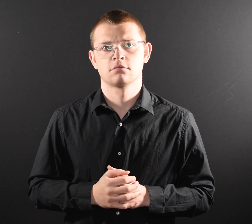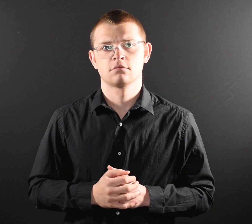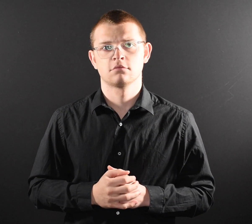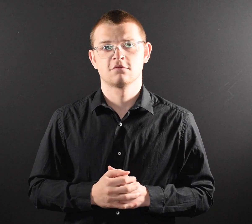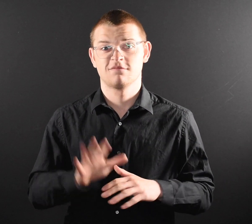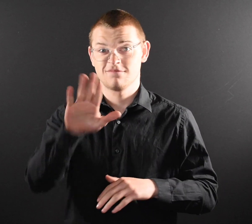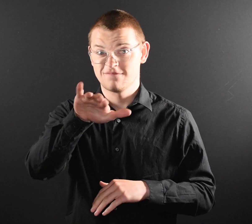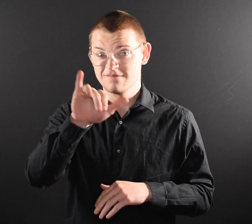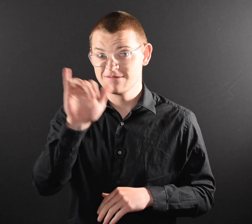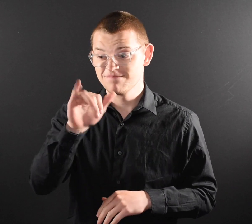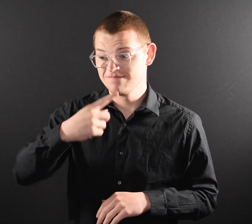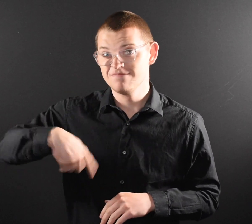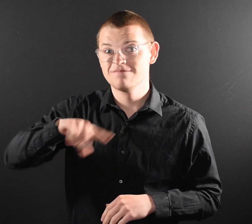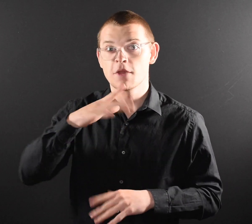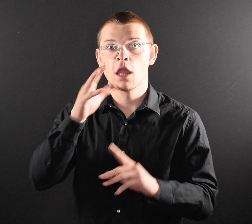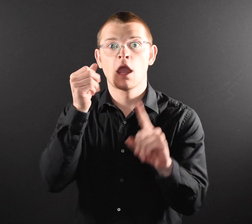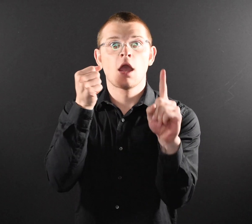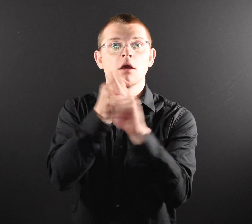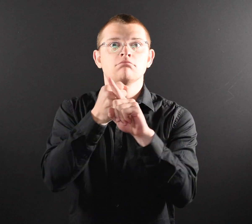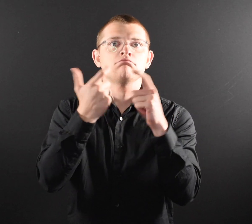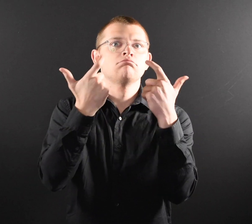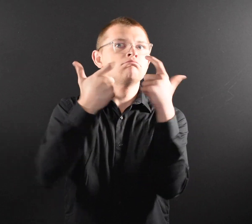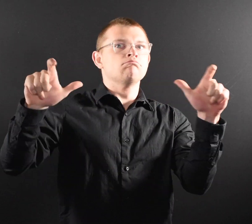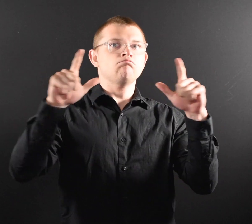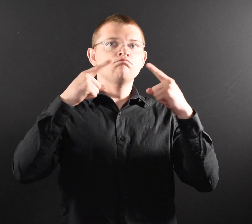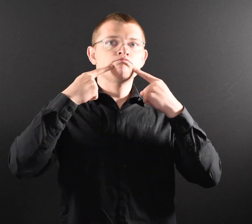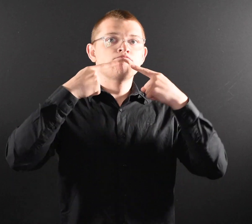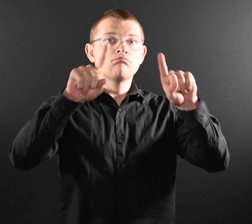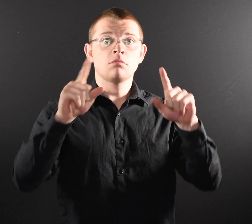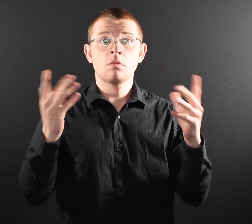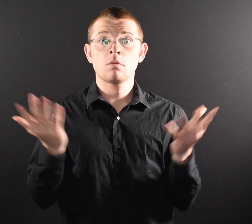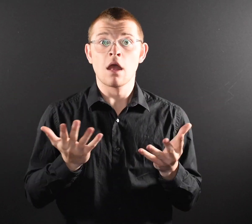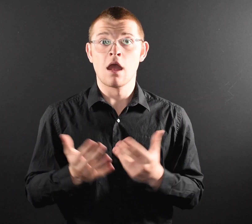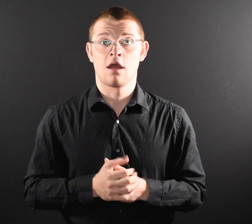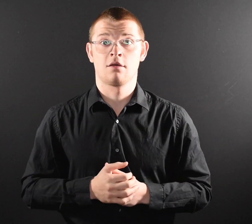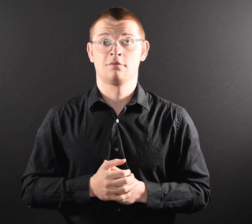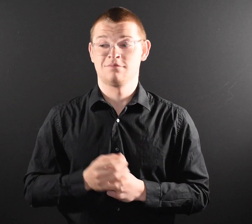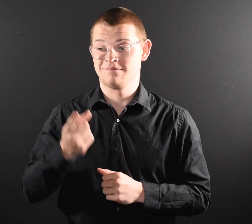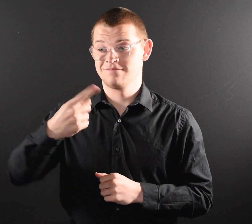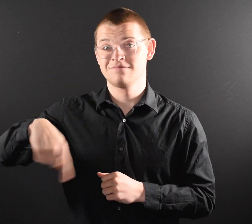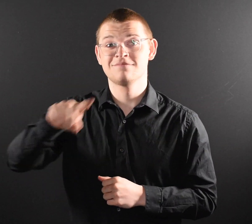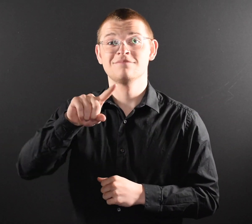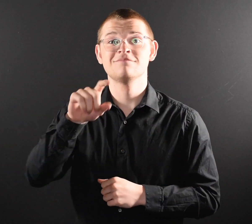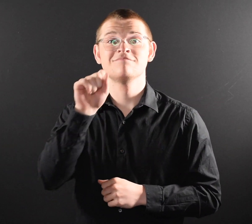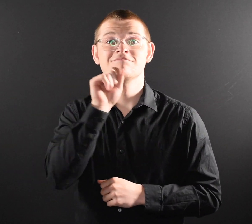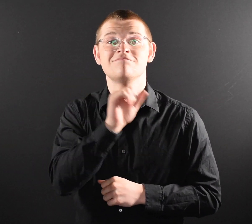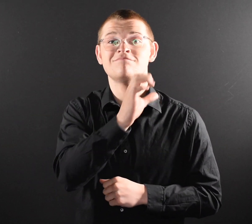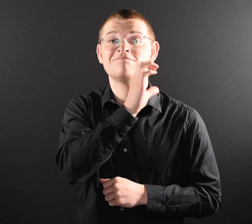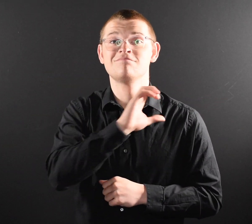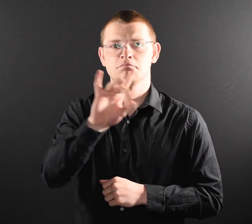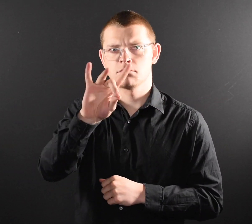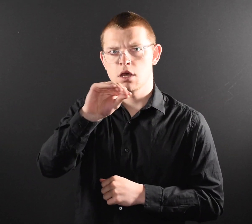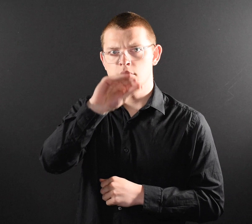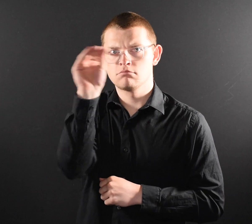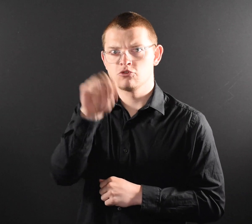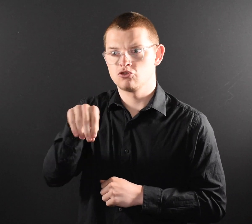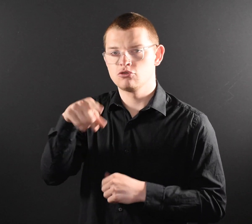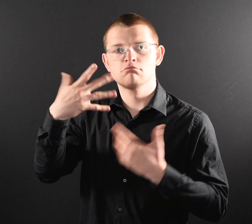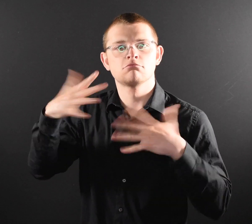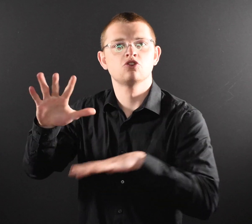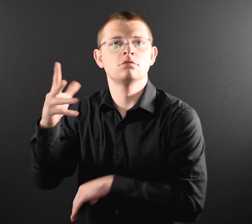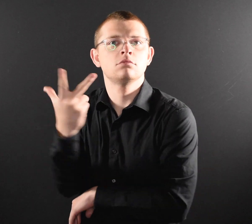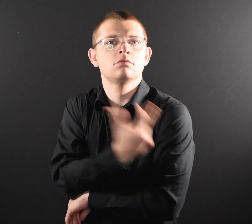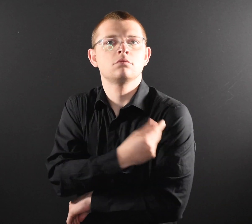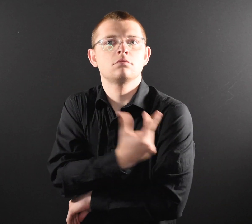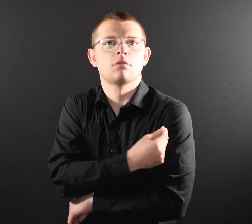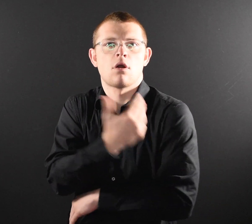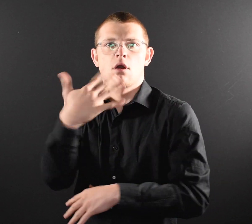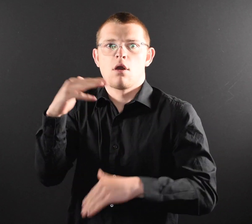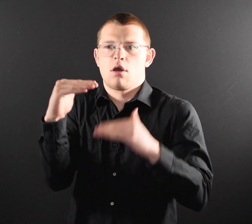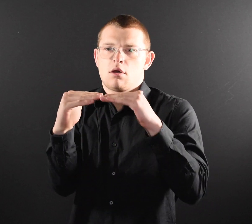We also hit a major milestone: we have vaccinated 80% of our seniors, outperforming